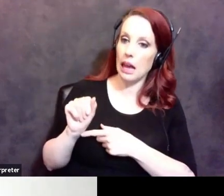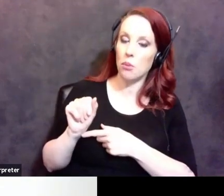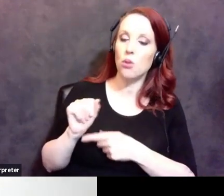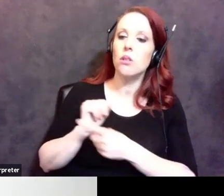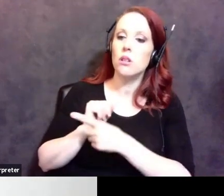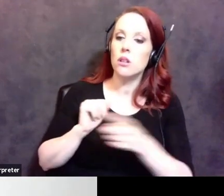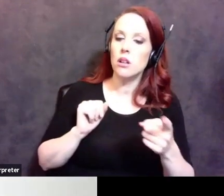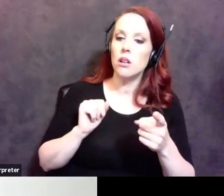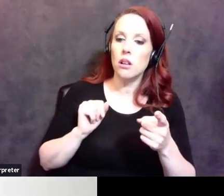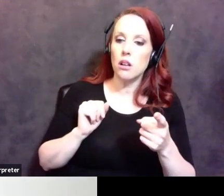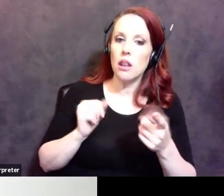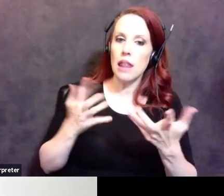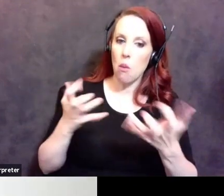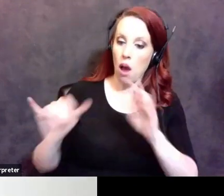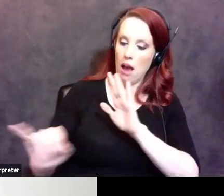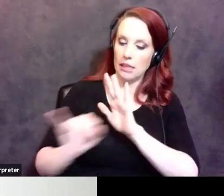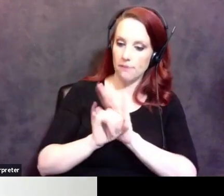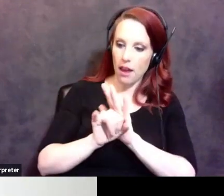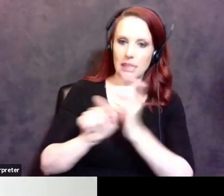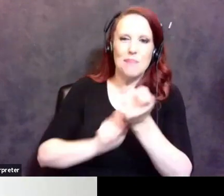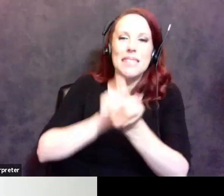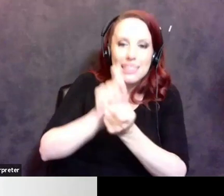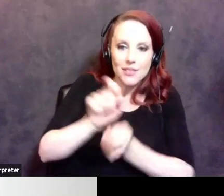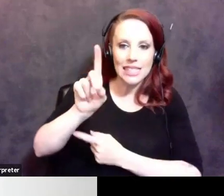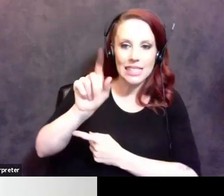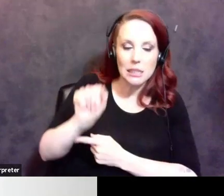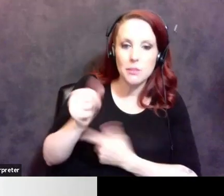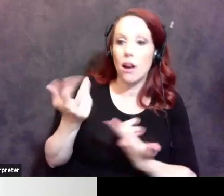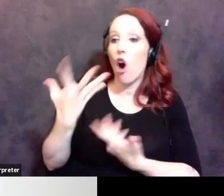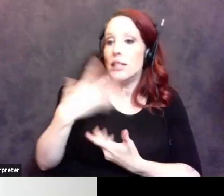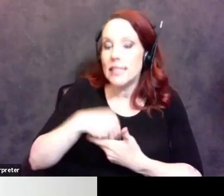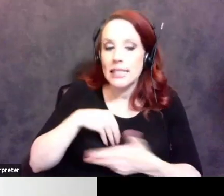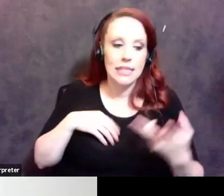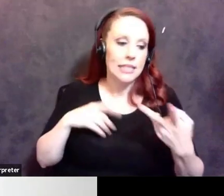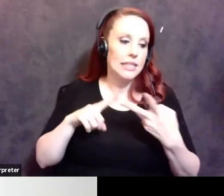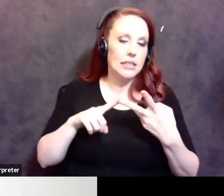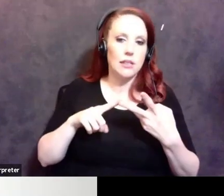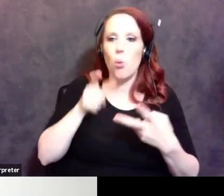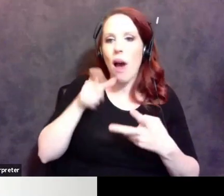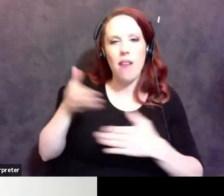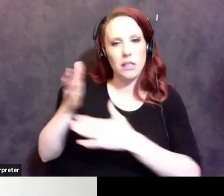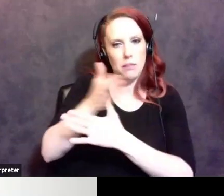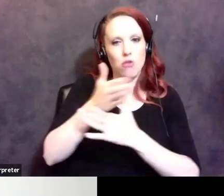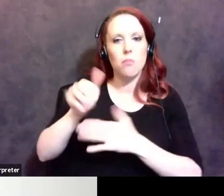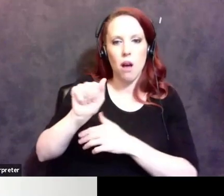identified by their specific disability. So, autistic, people on the spectrum. People who